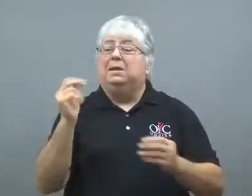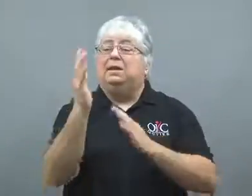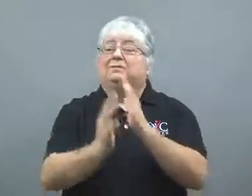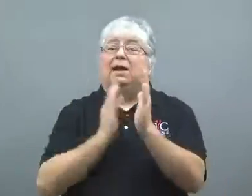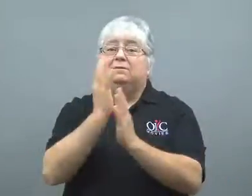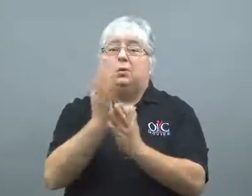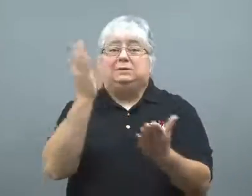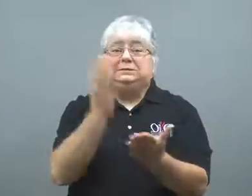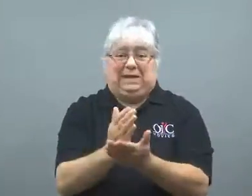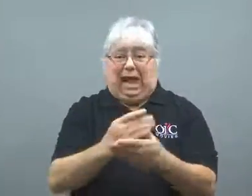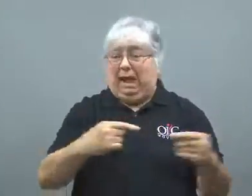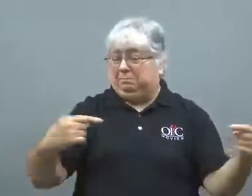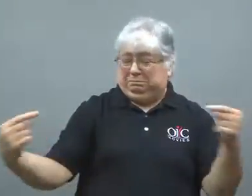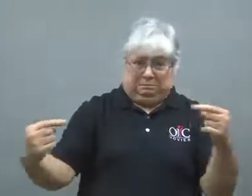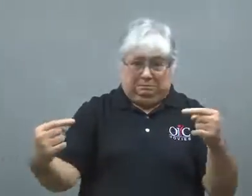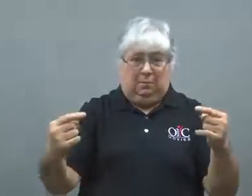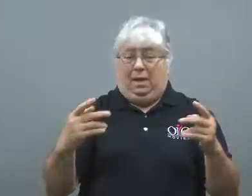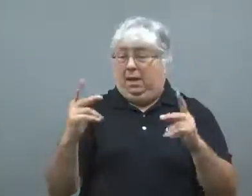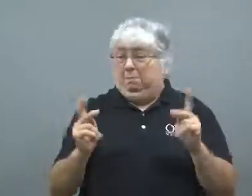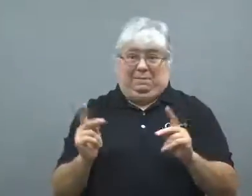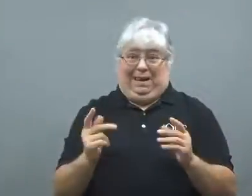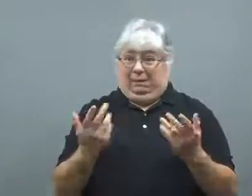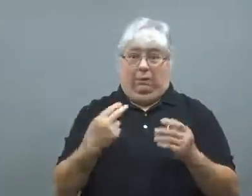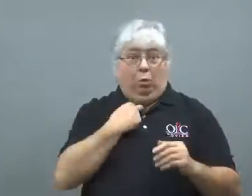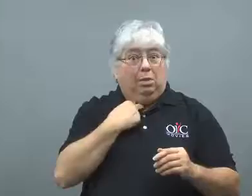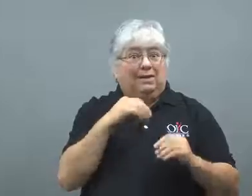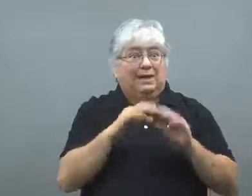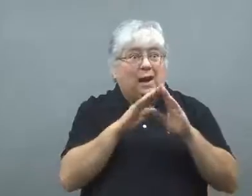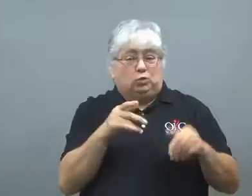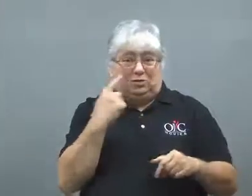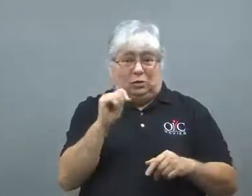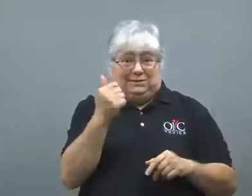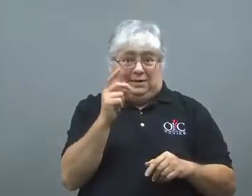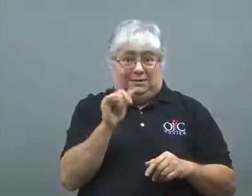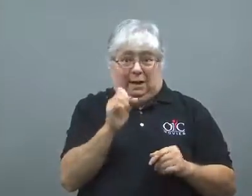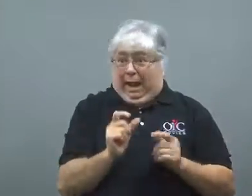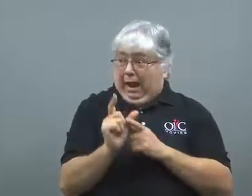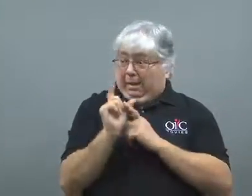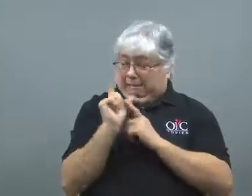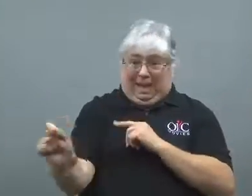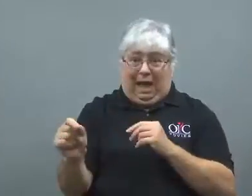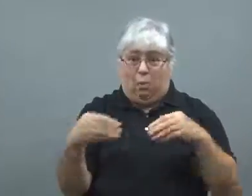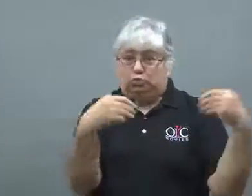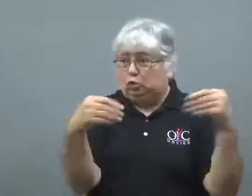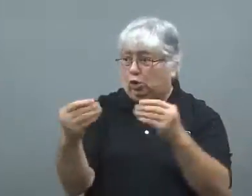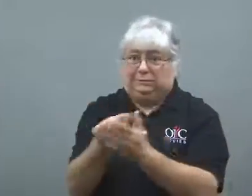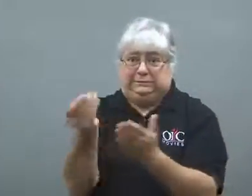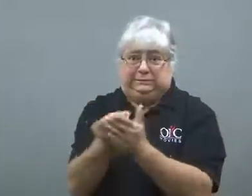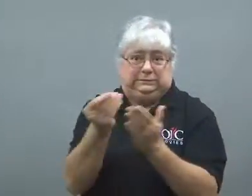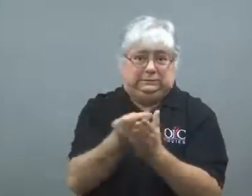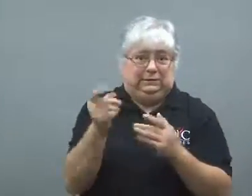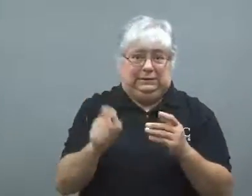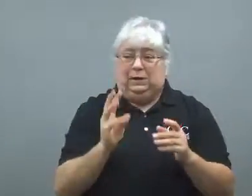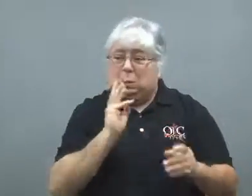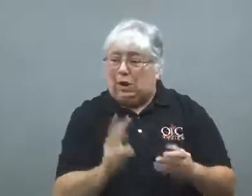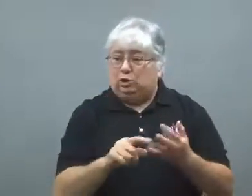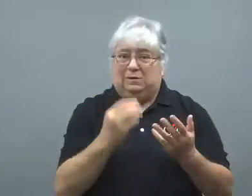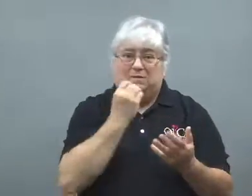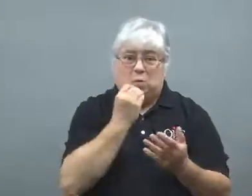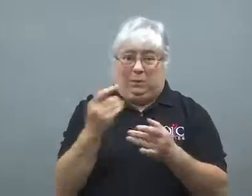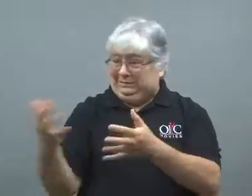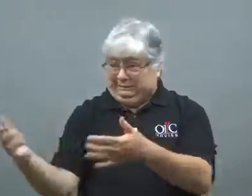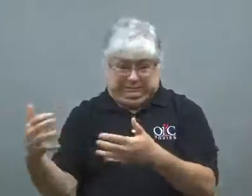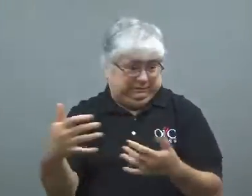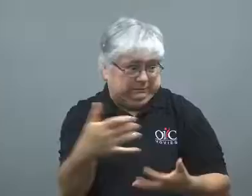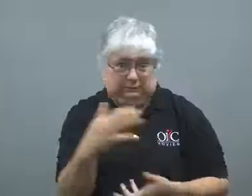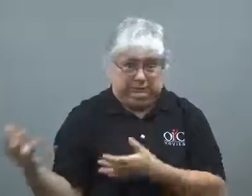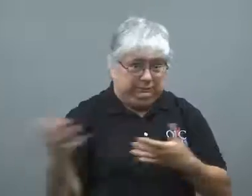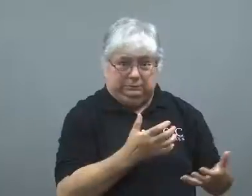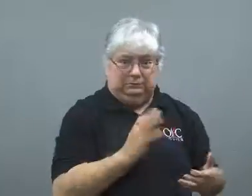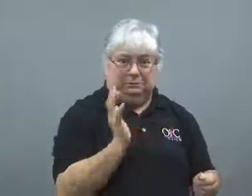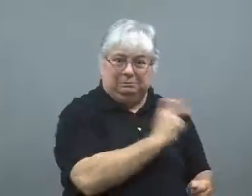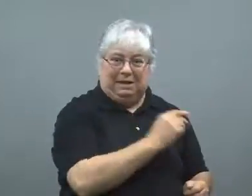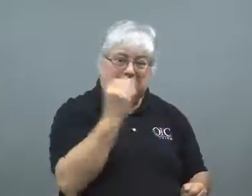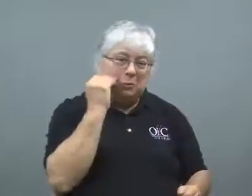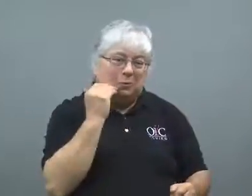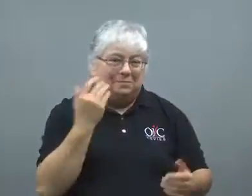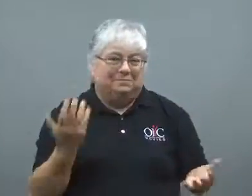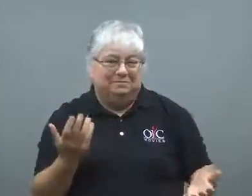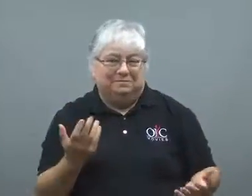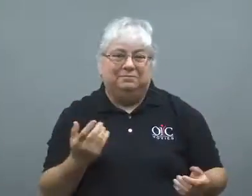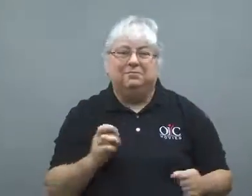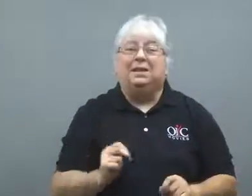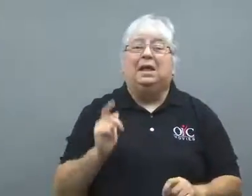During a five hour cease-fire, people who had been holed up for 10 days